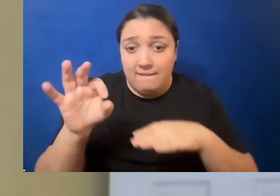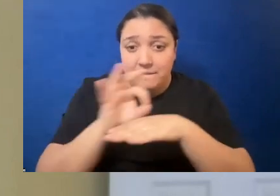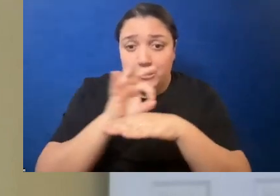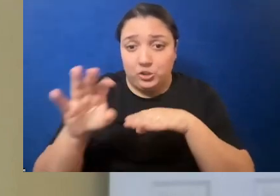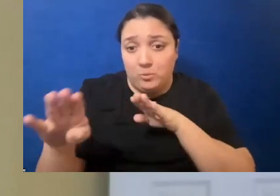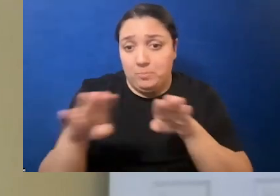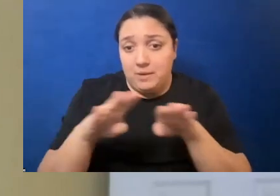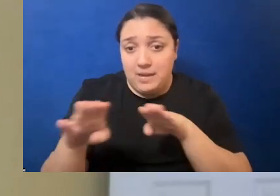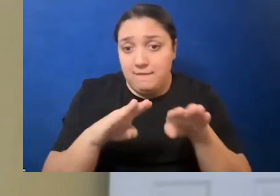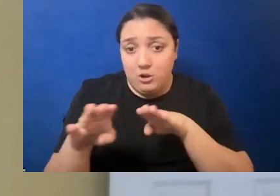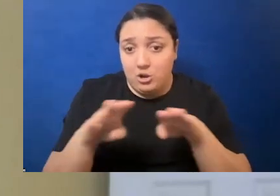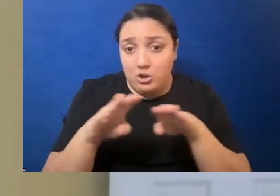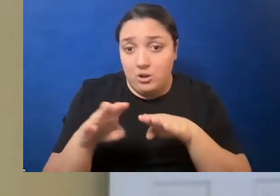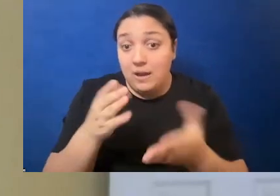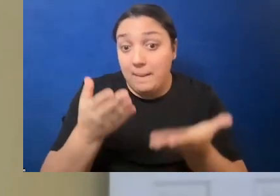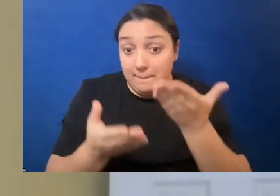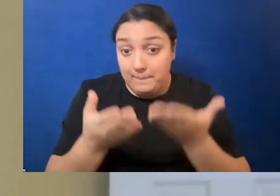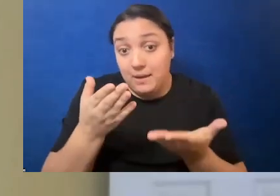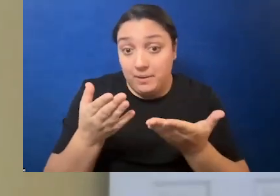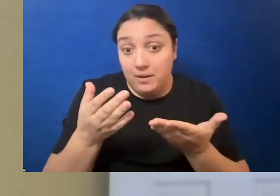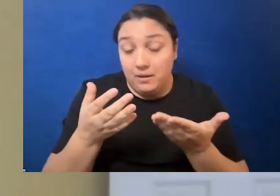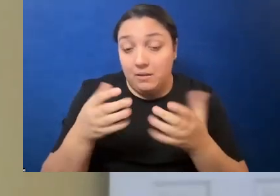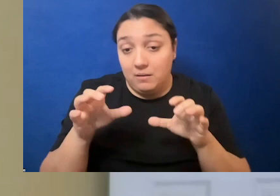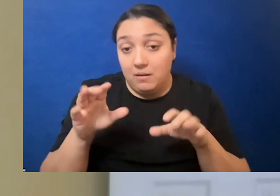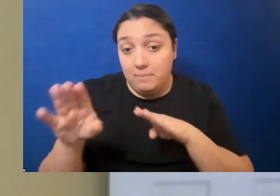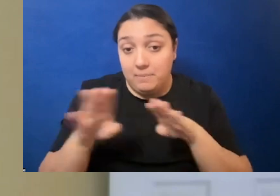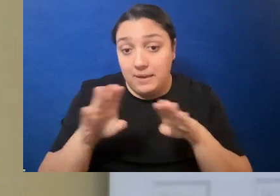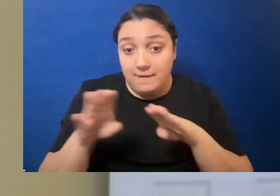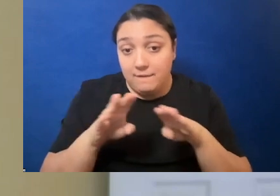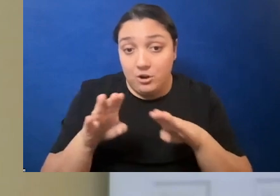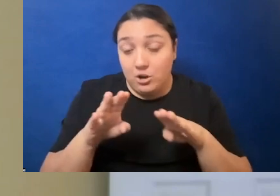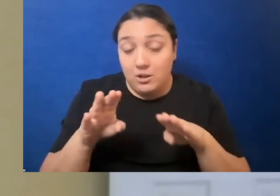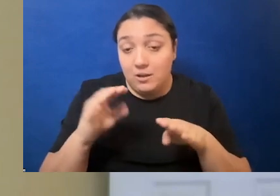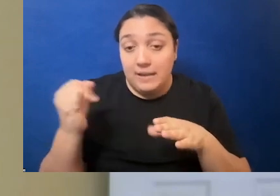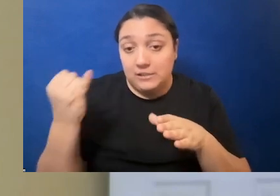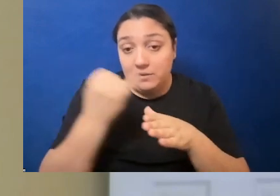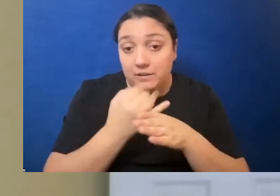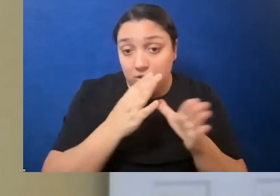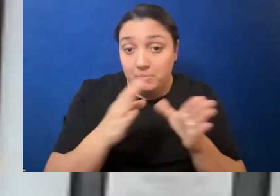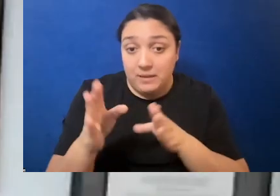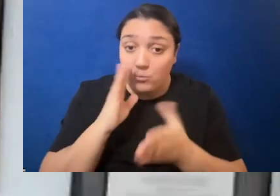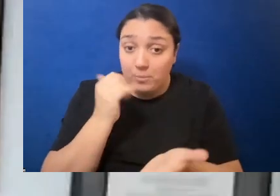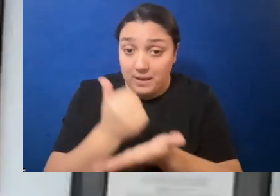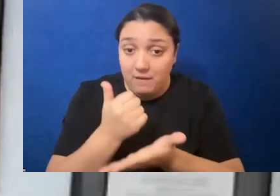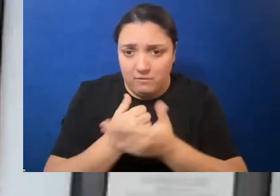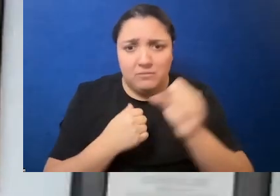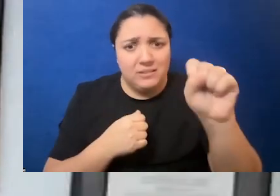FUNCTIONAL BEHAVIOR ASSESSMENT AND PERHAPS INTERVENTION PLAN GEARED TOWARDS ANXIETY WOULD BE HELPFUL? ABSOLUTELY.